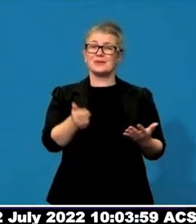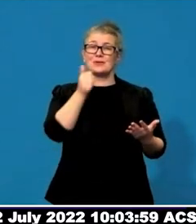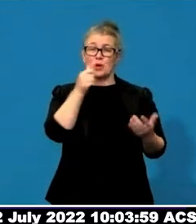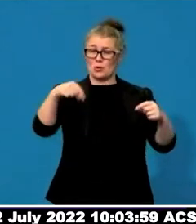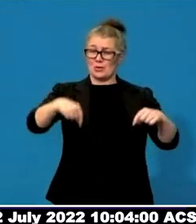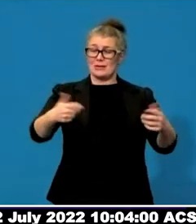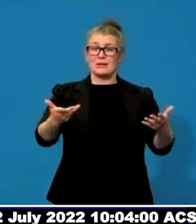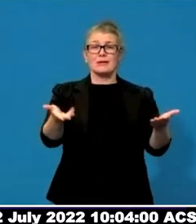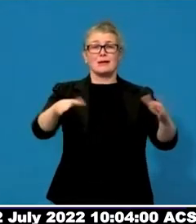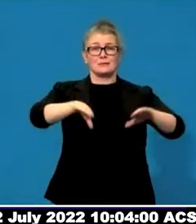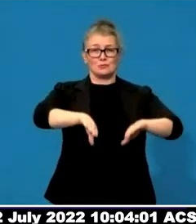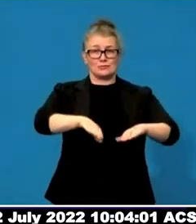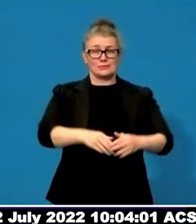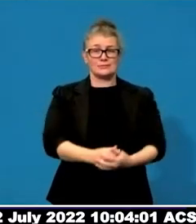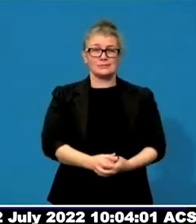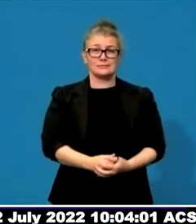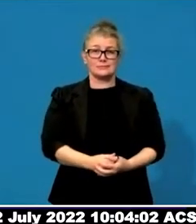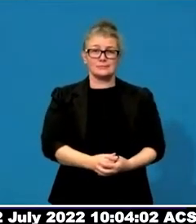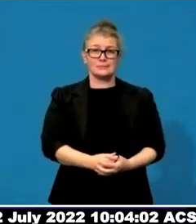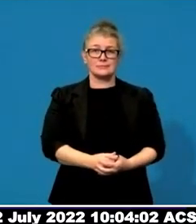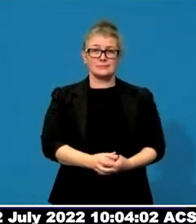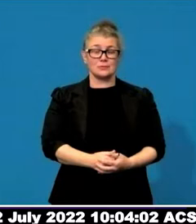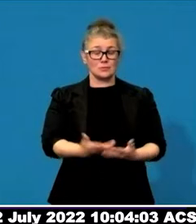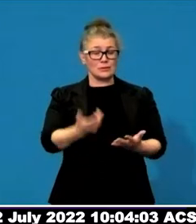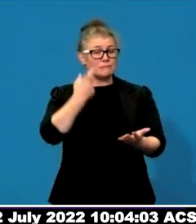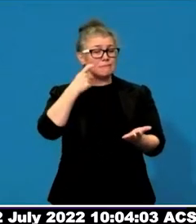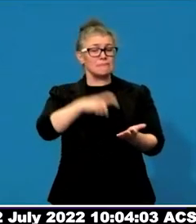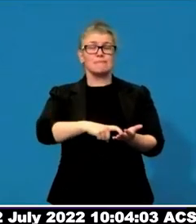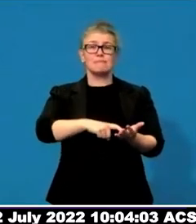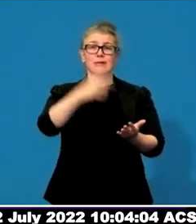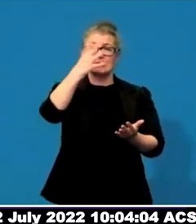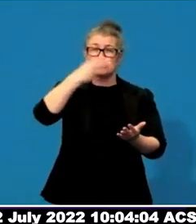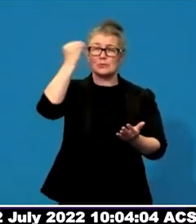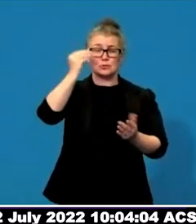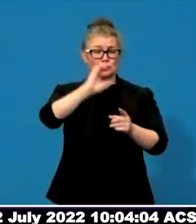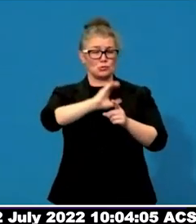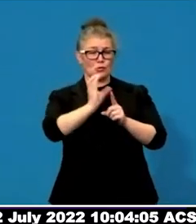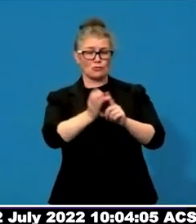We acknowledge the ongoing spiritual and cultural connection to Mparntwe.